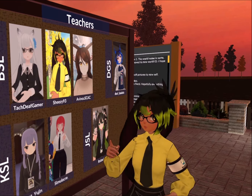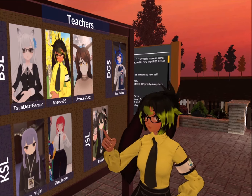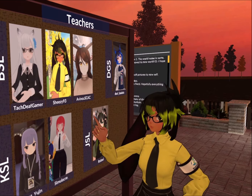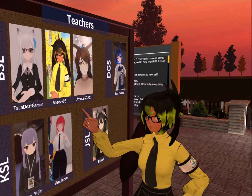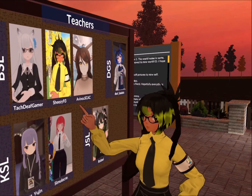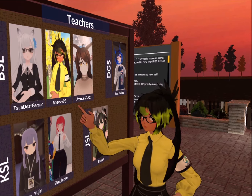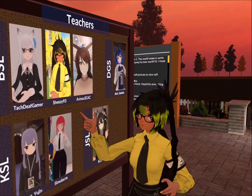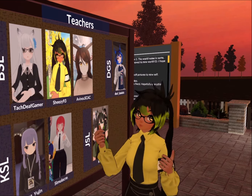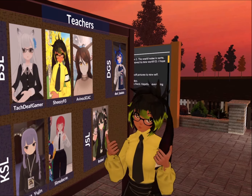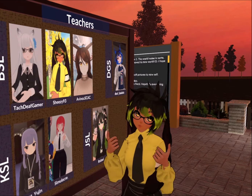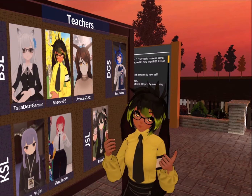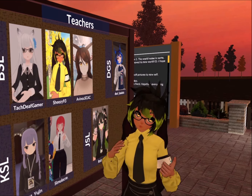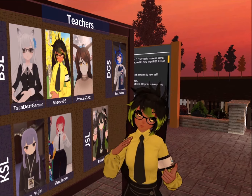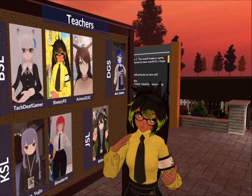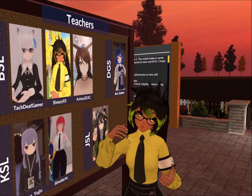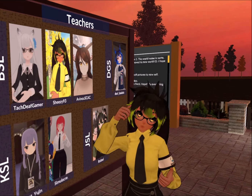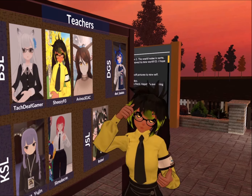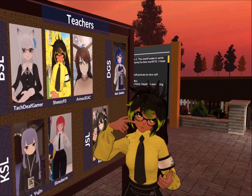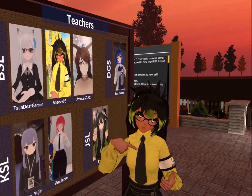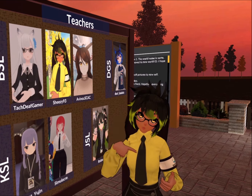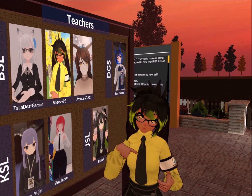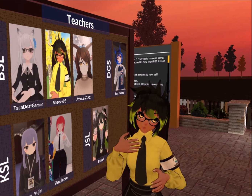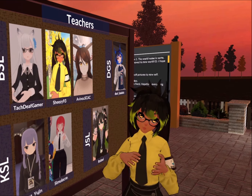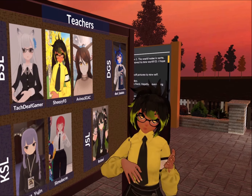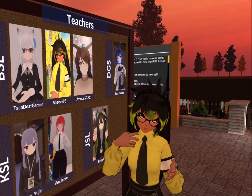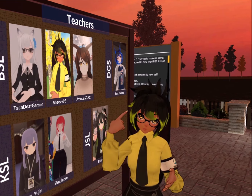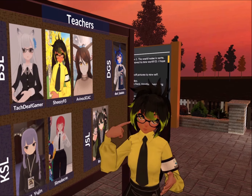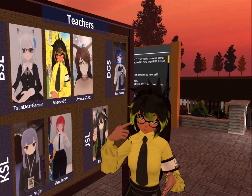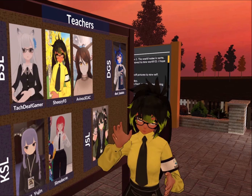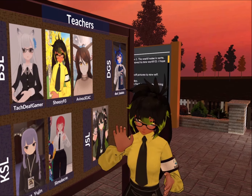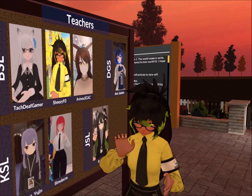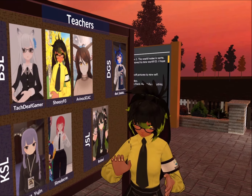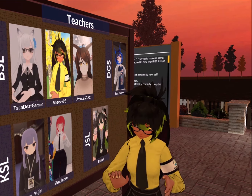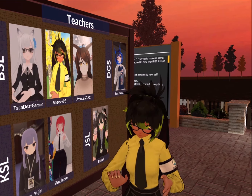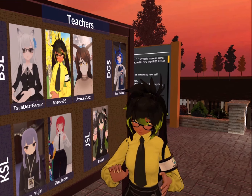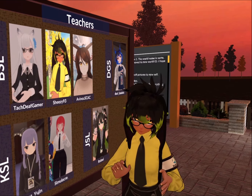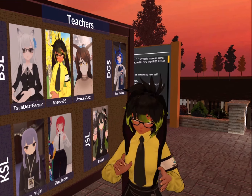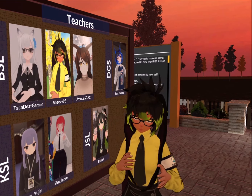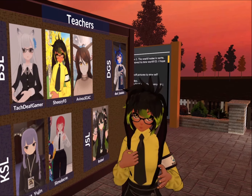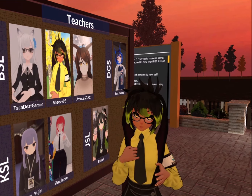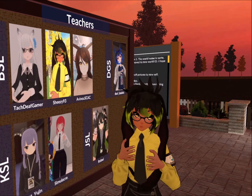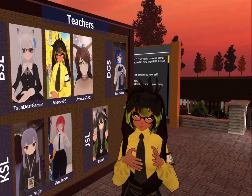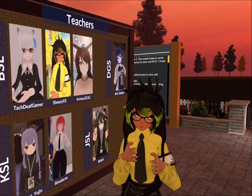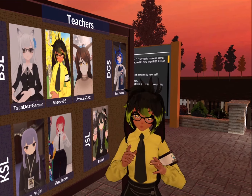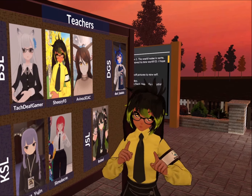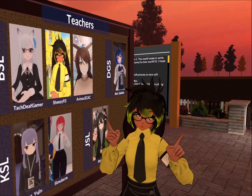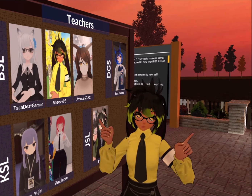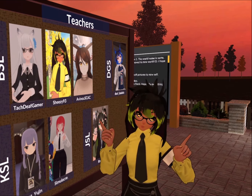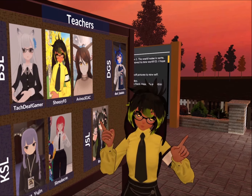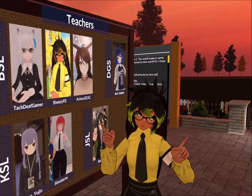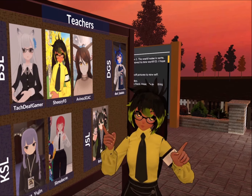You already know that I'm from London so my signs are different as well